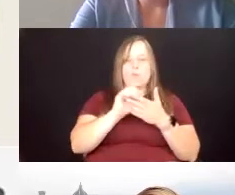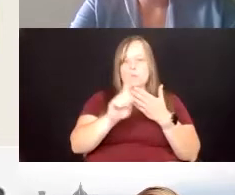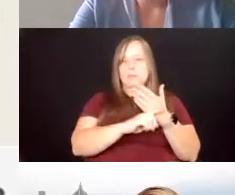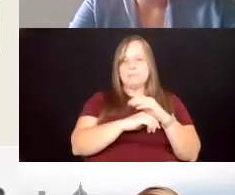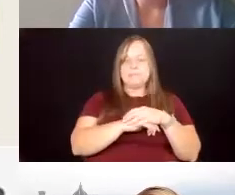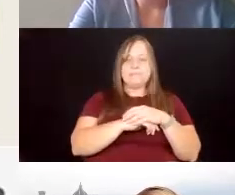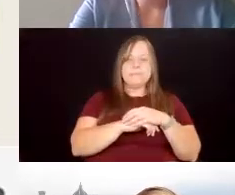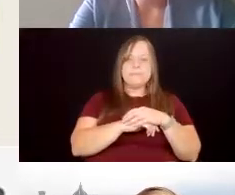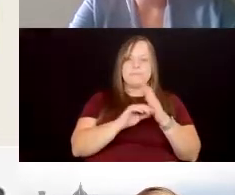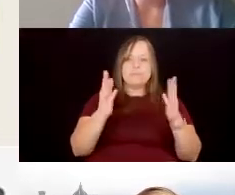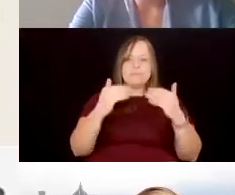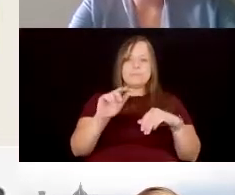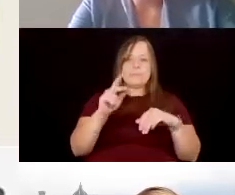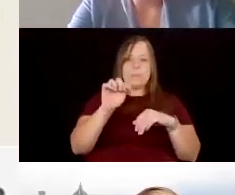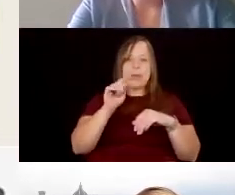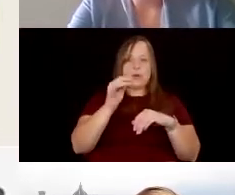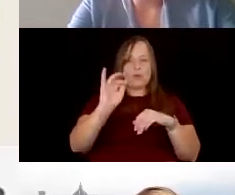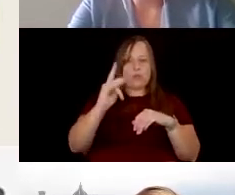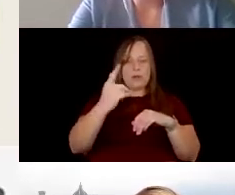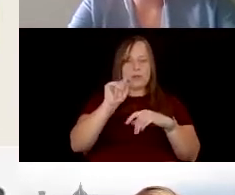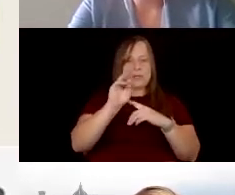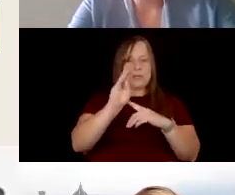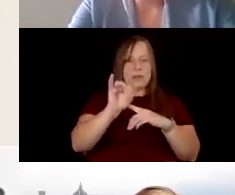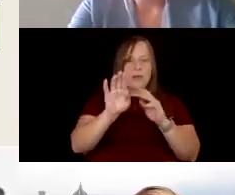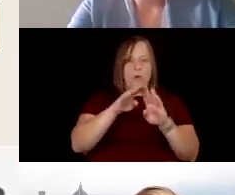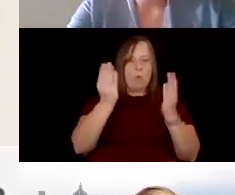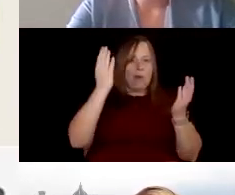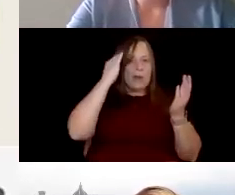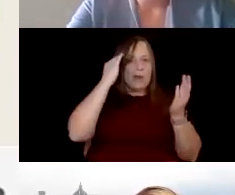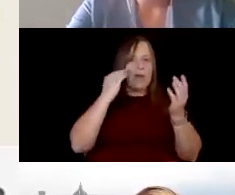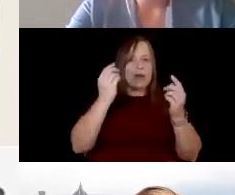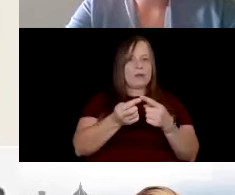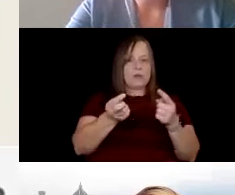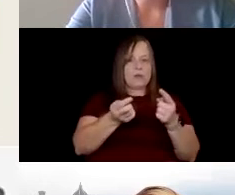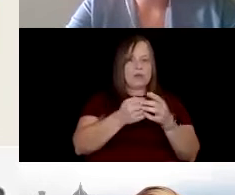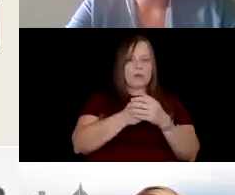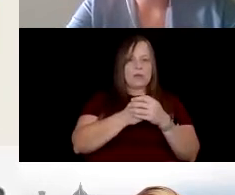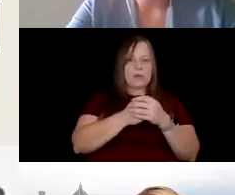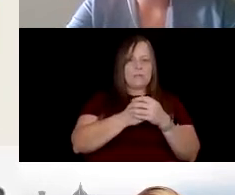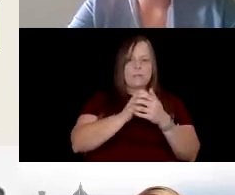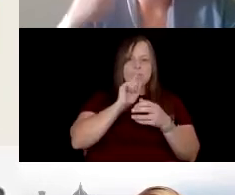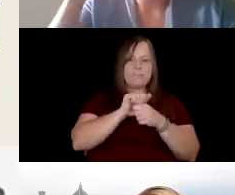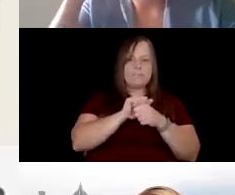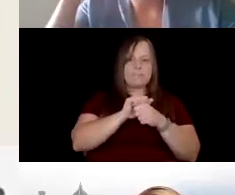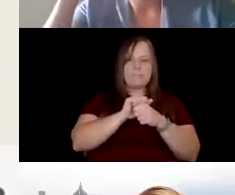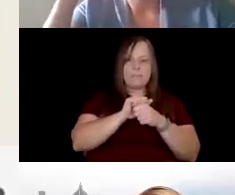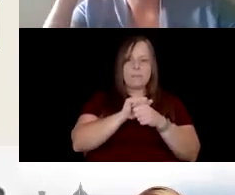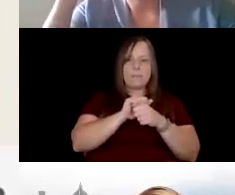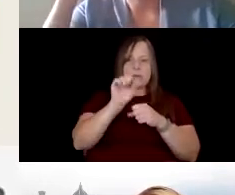And then a penetrating TBI, or an open head injury, that's essentially what it sounds like, that the skull, the brain matter,